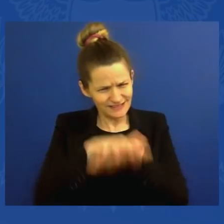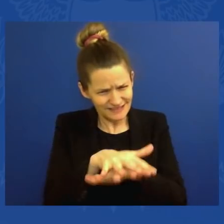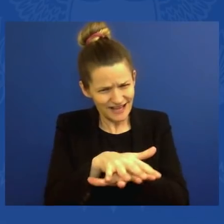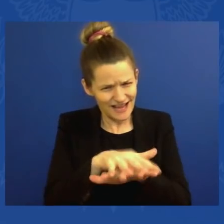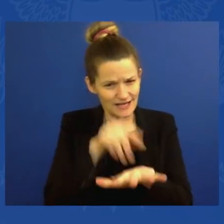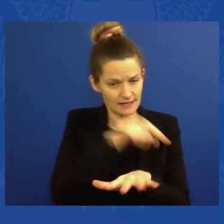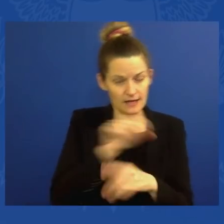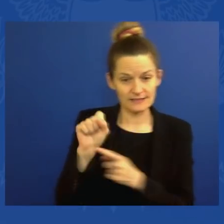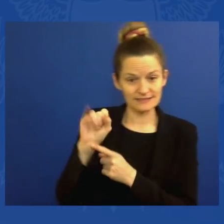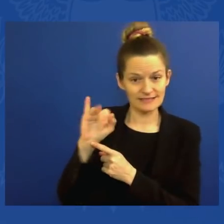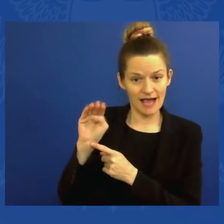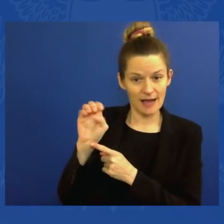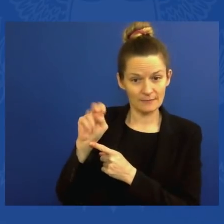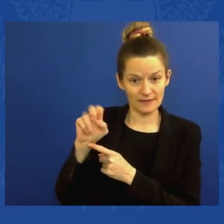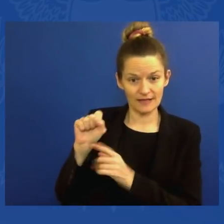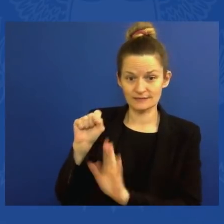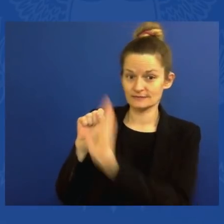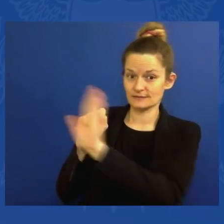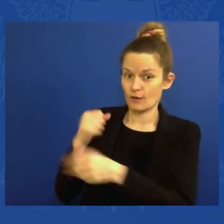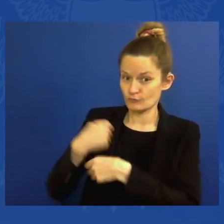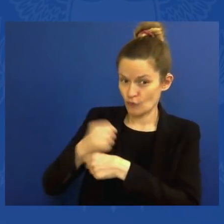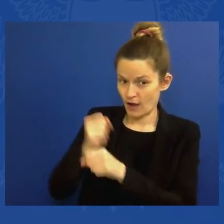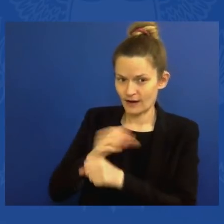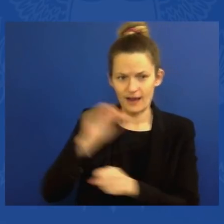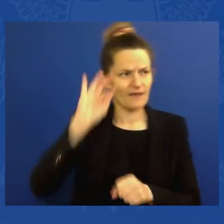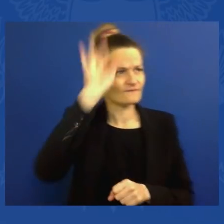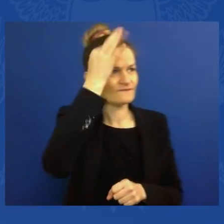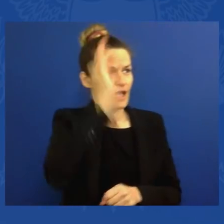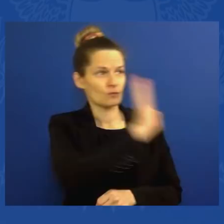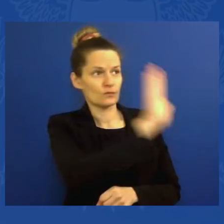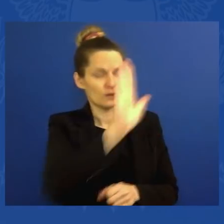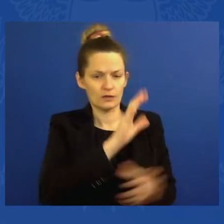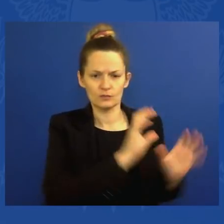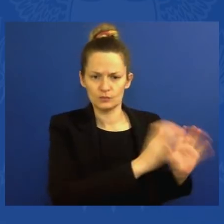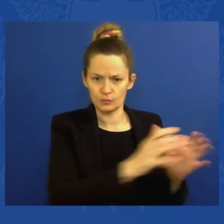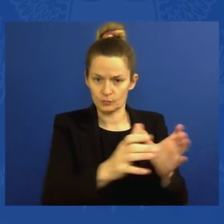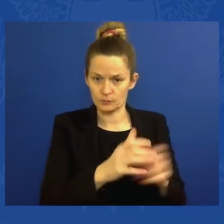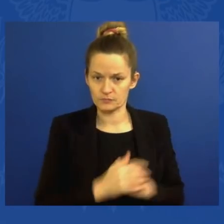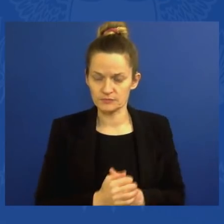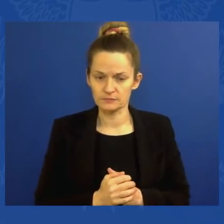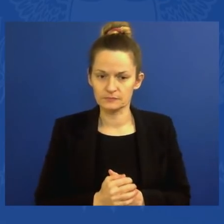for the National Association of Manufacturers. And for these reasons, it's my pleasure to introduce